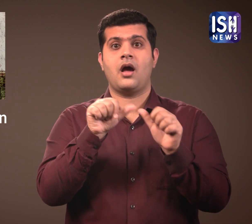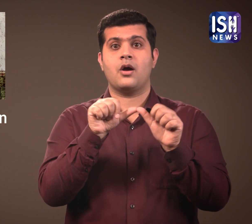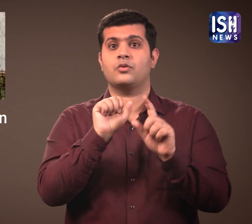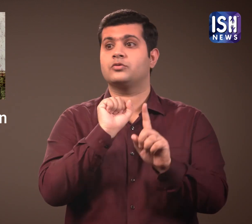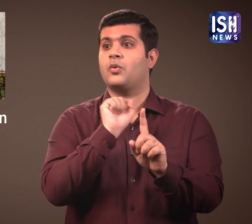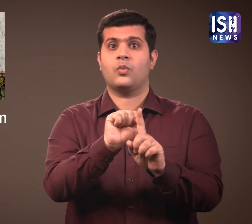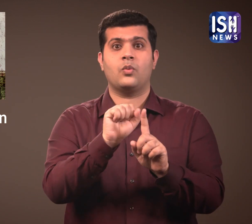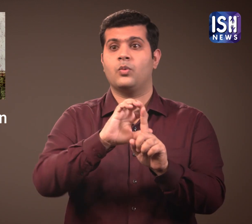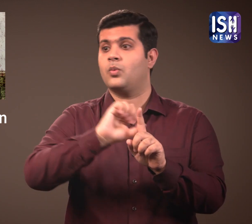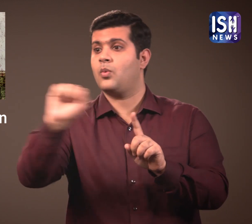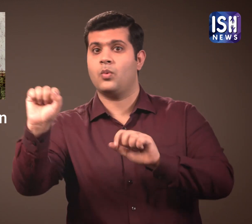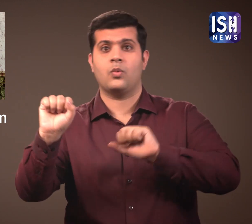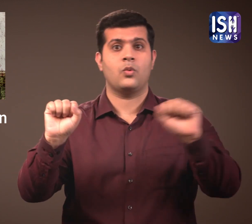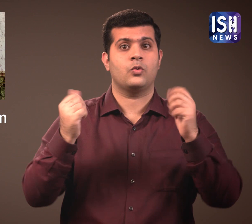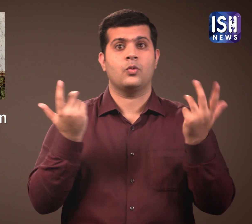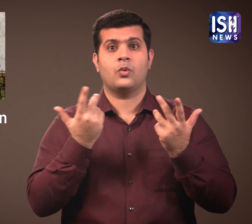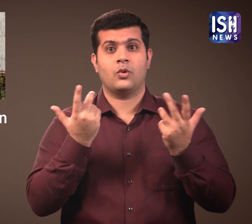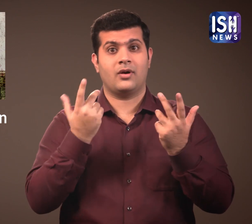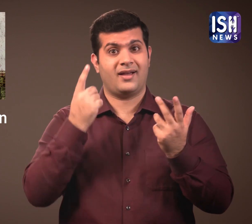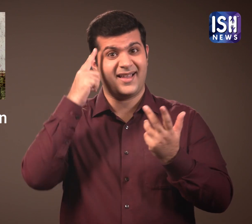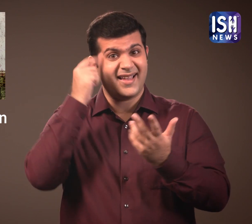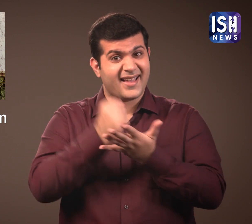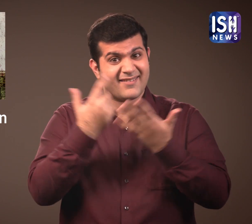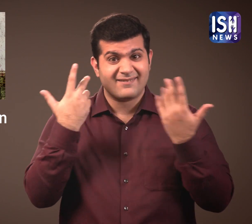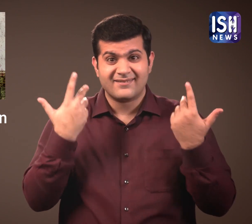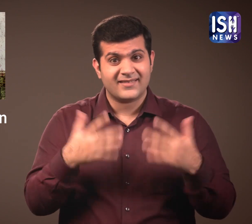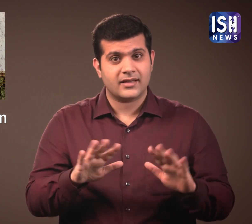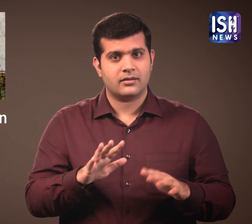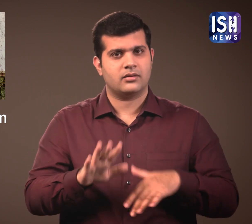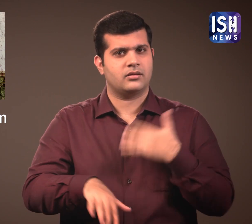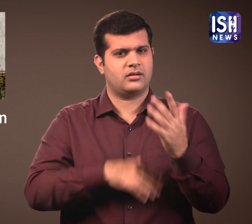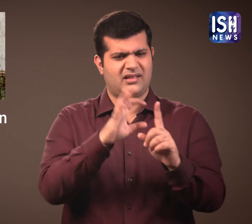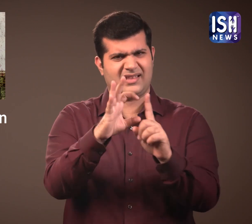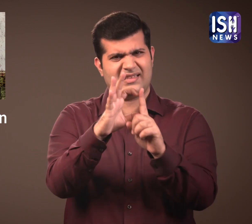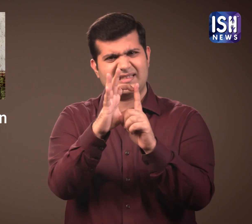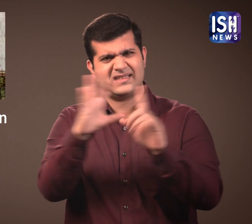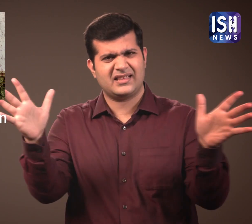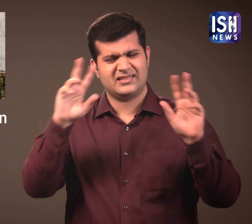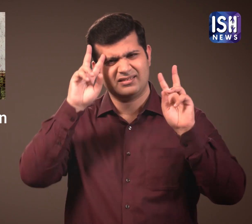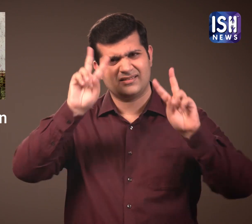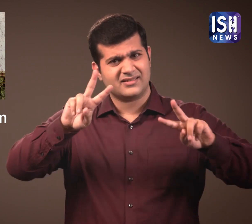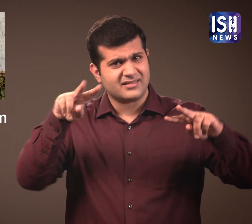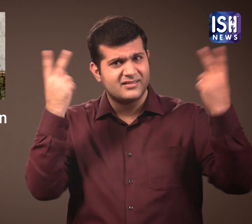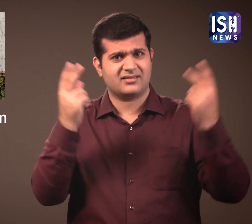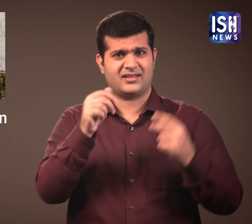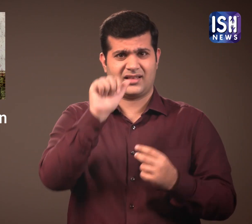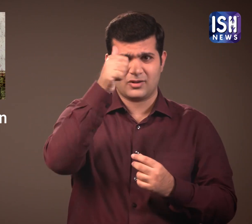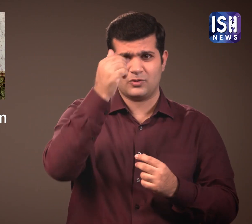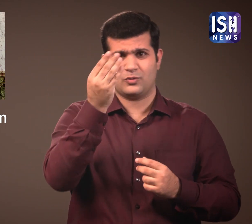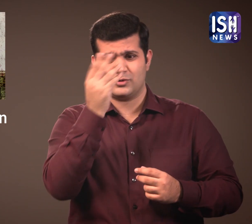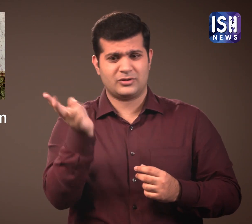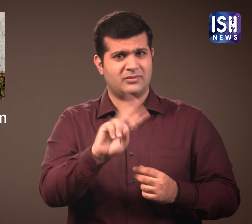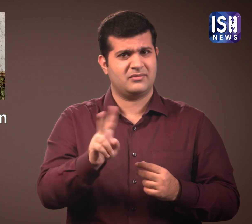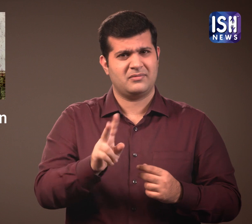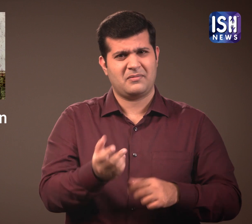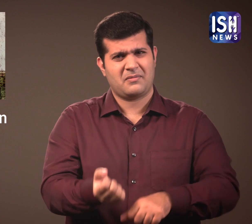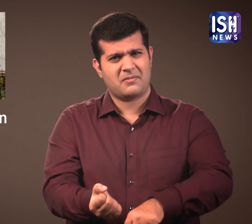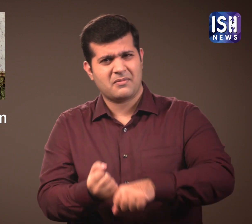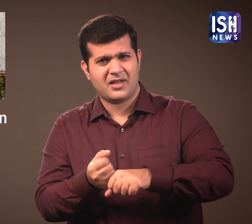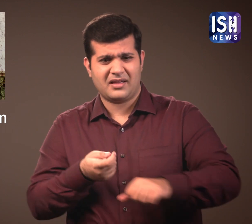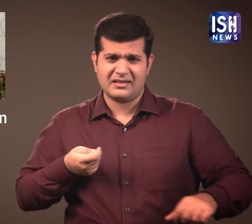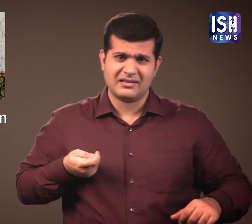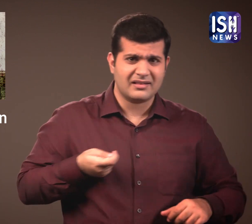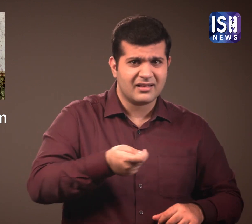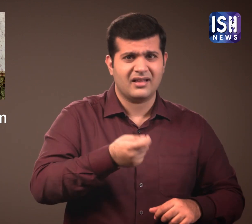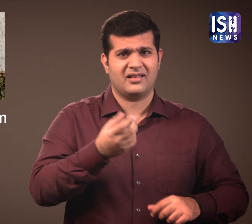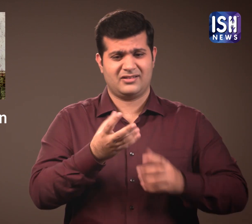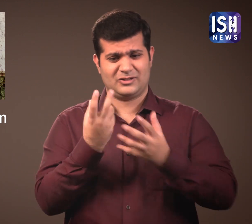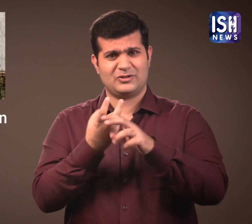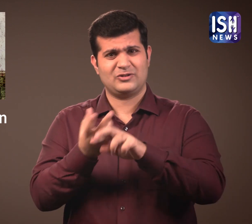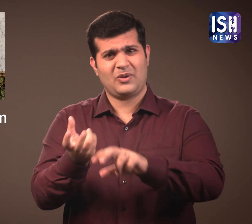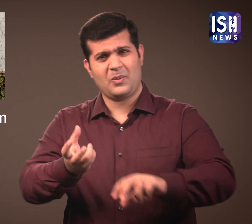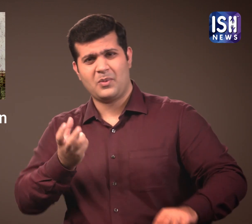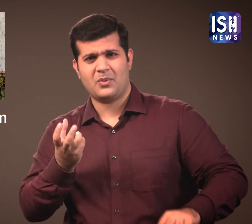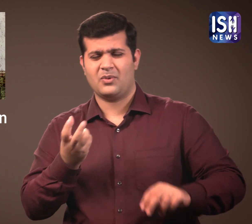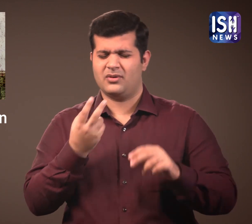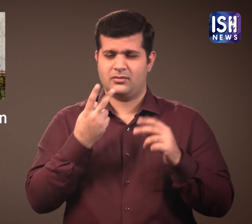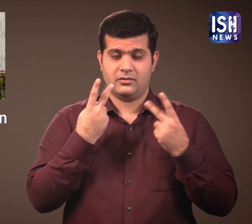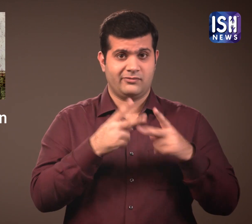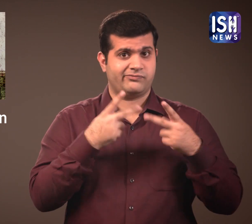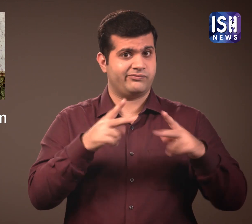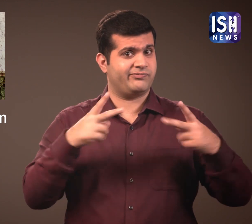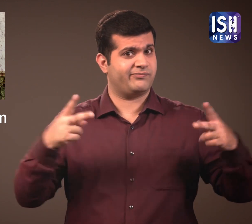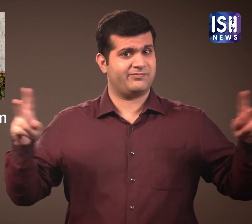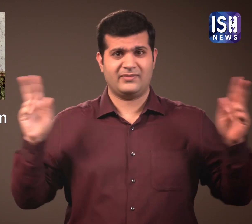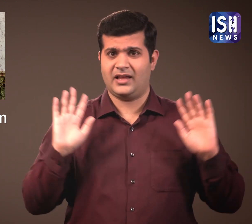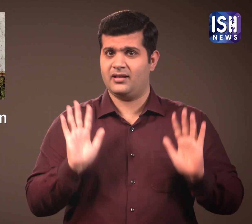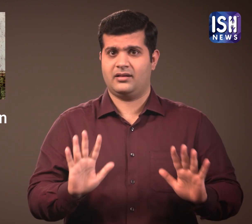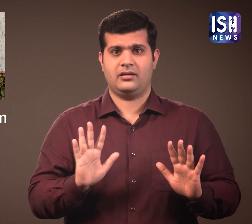who the Ayodhya land belongs to, then there may be dangerous protests between Hindus and Muslims.